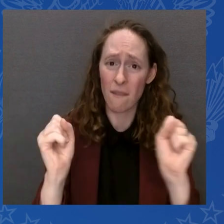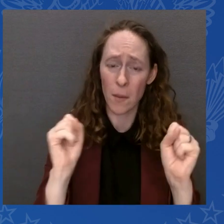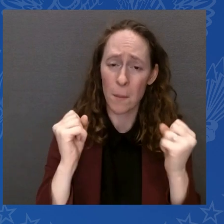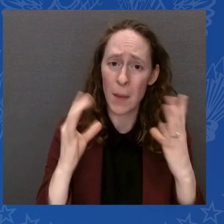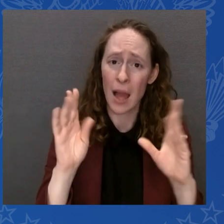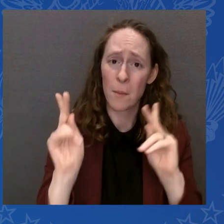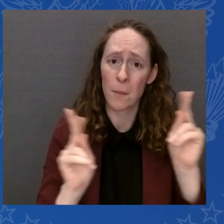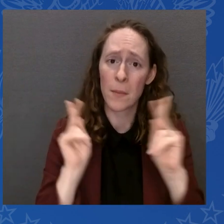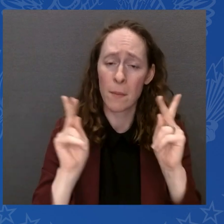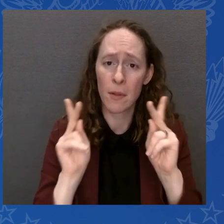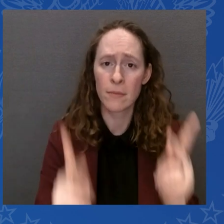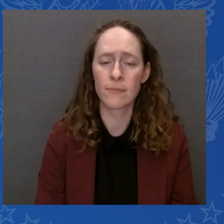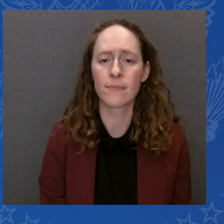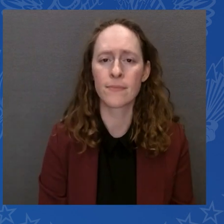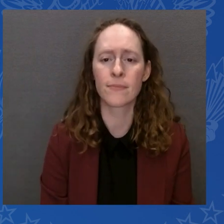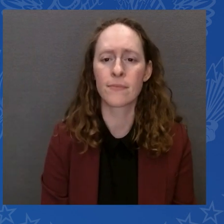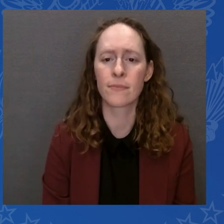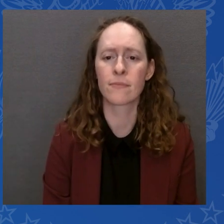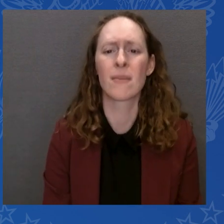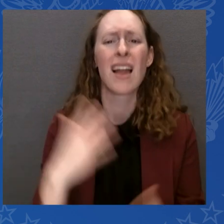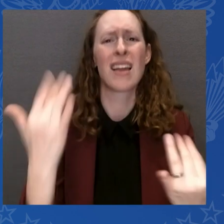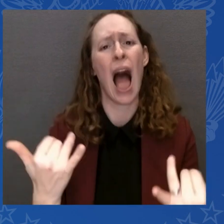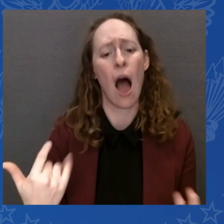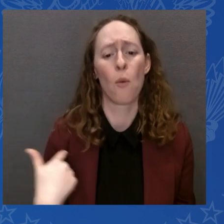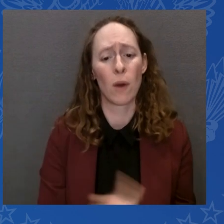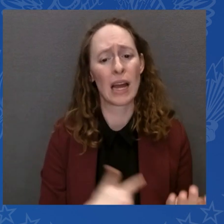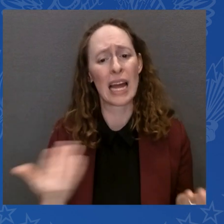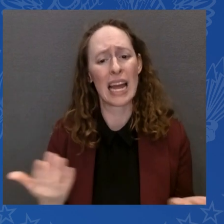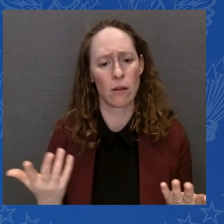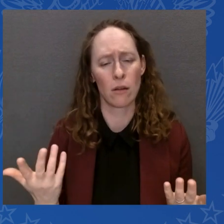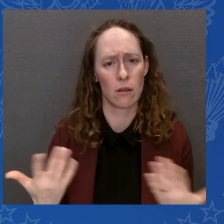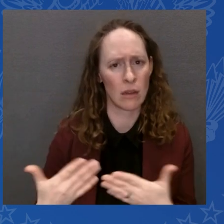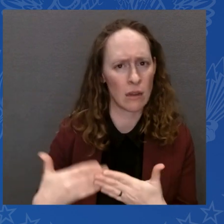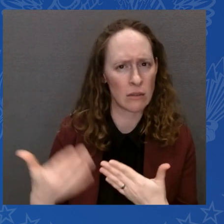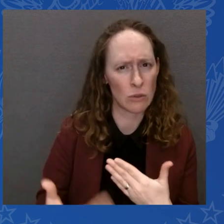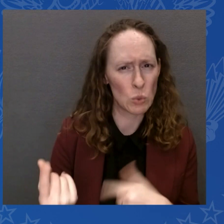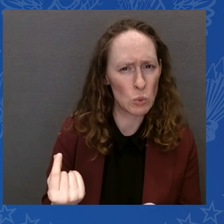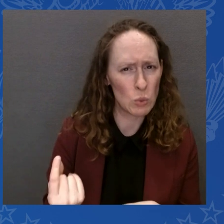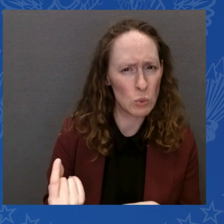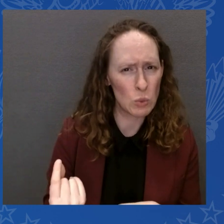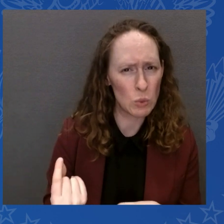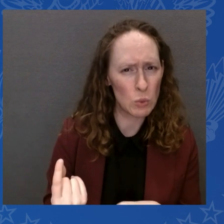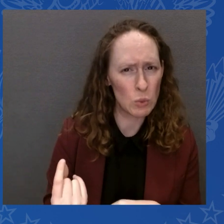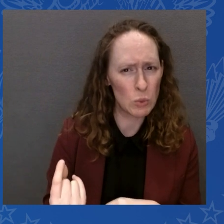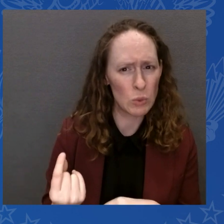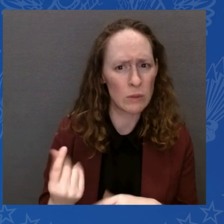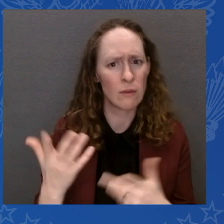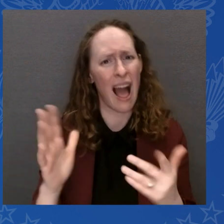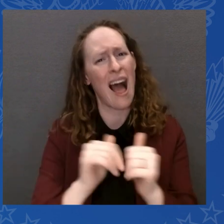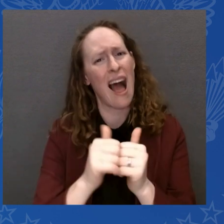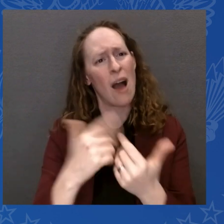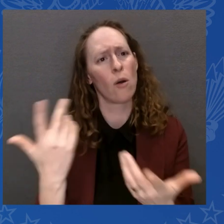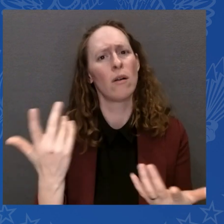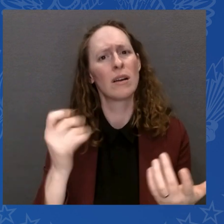and all the attention spotlights taking off, that's when California is at its best and we do our best work.